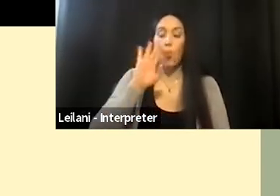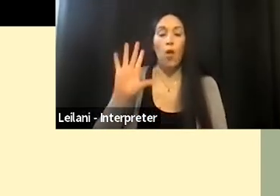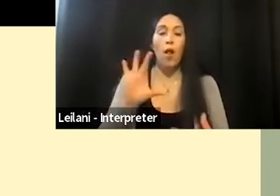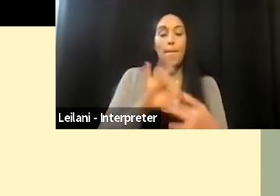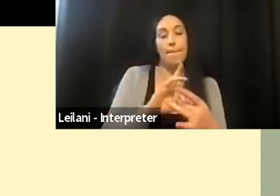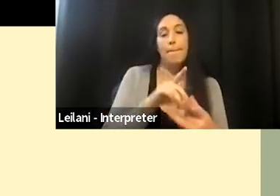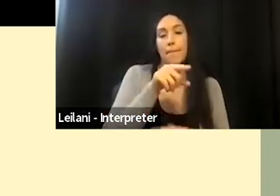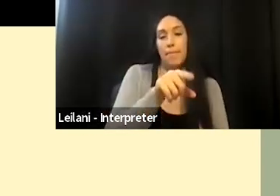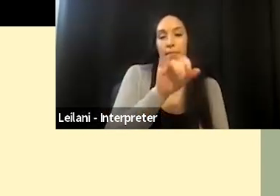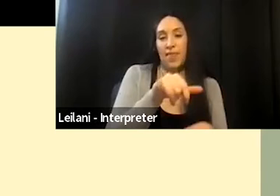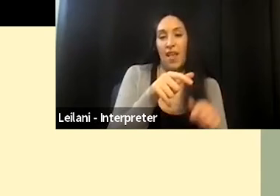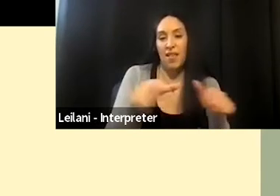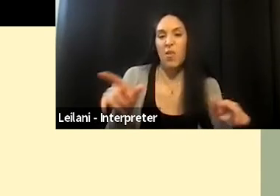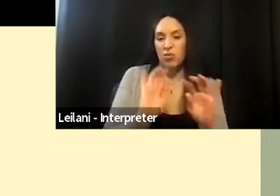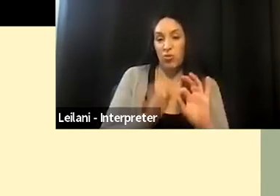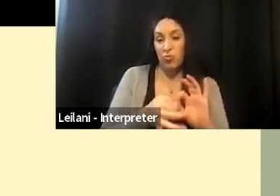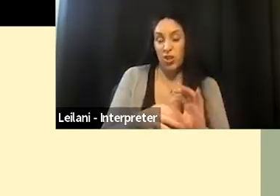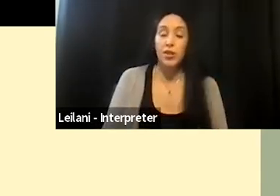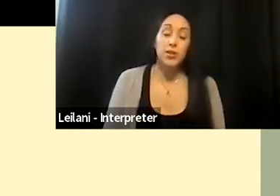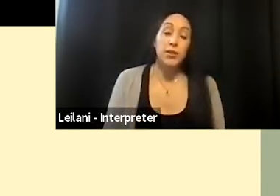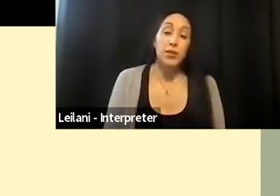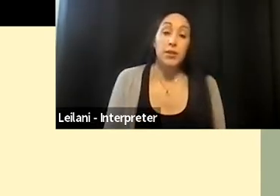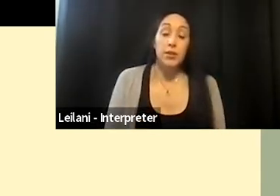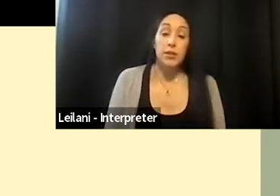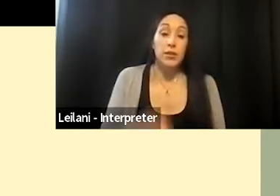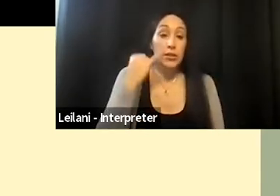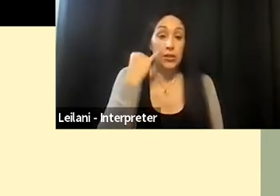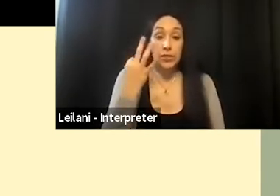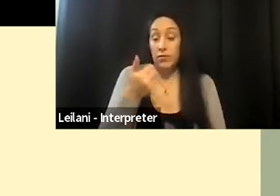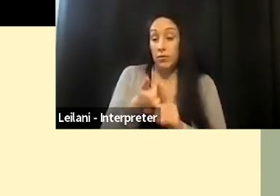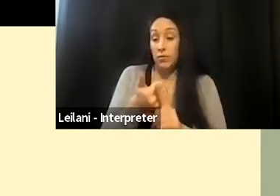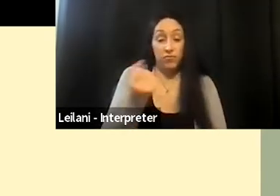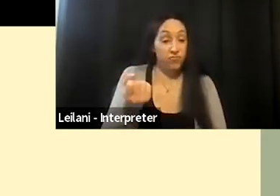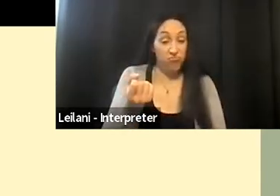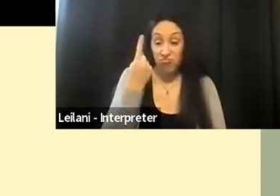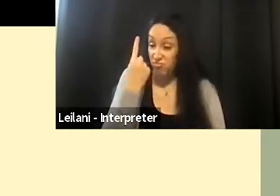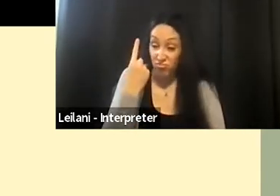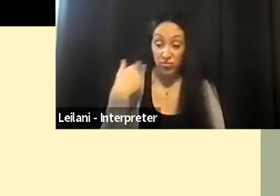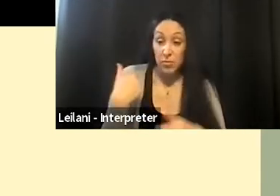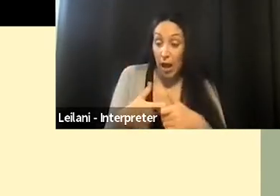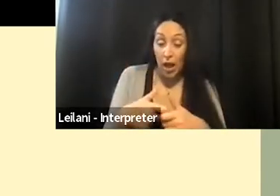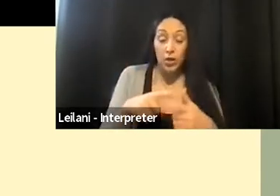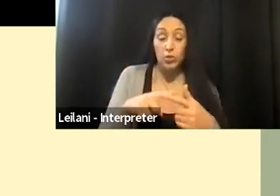Now, if you do not understand Haiti Creole or Spanish, in case anybody wants to speak